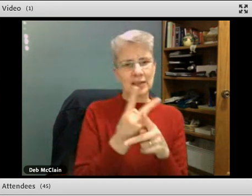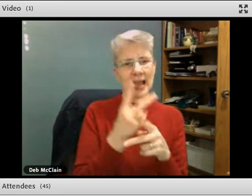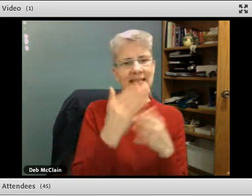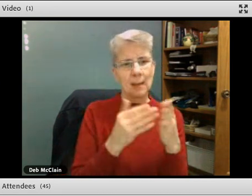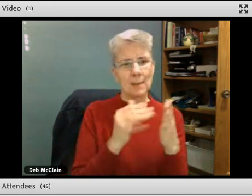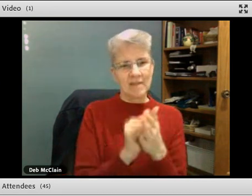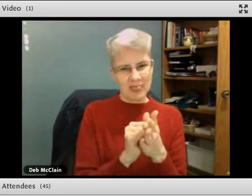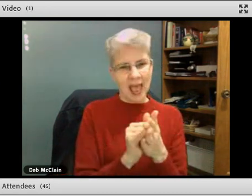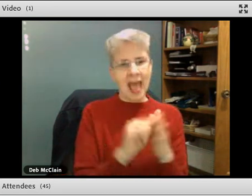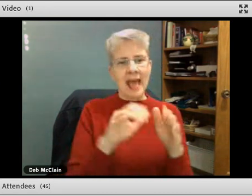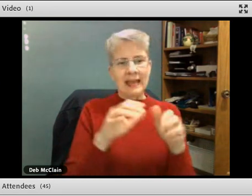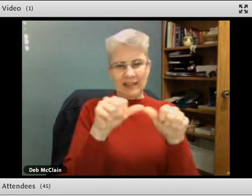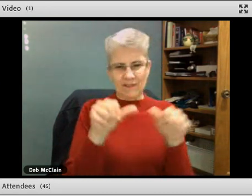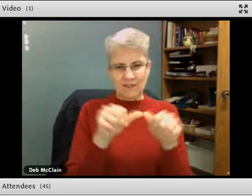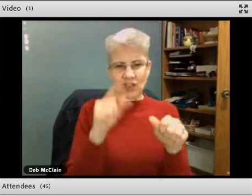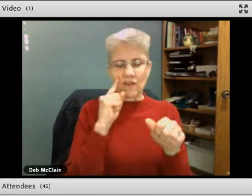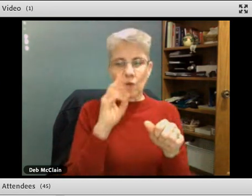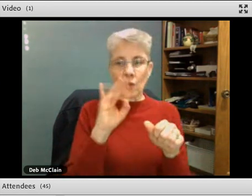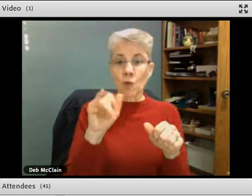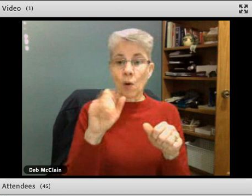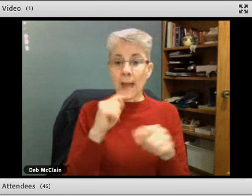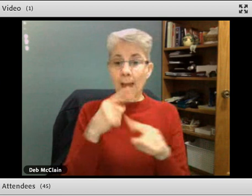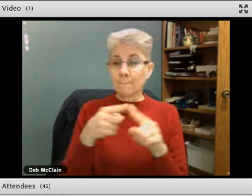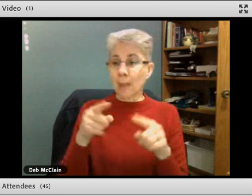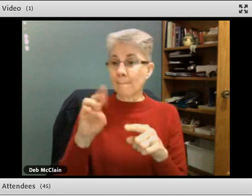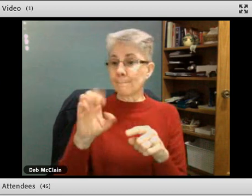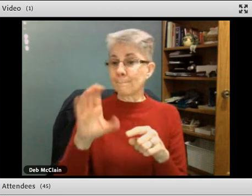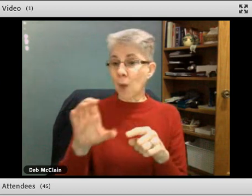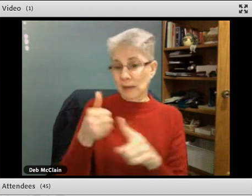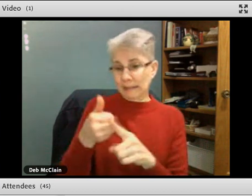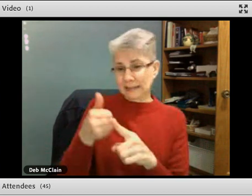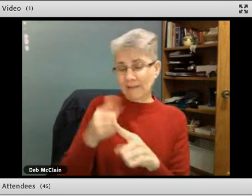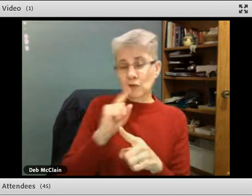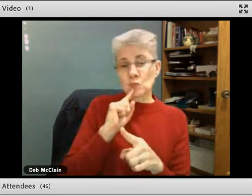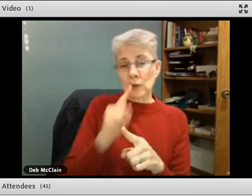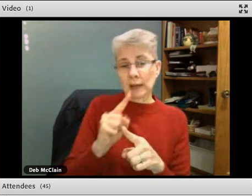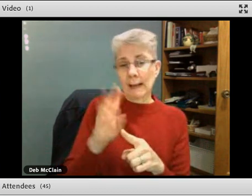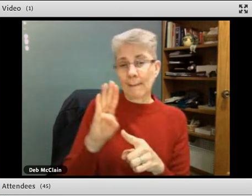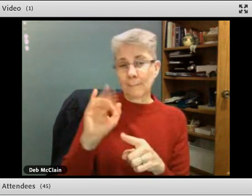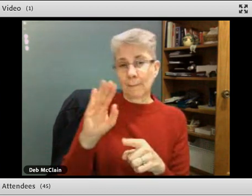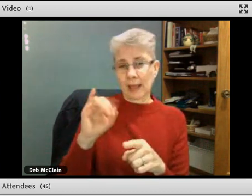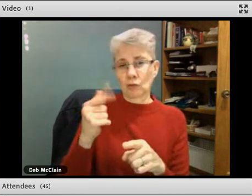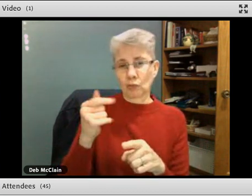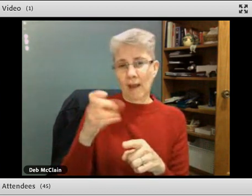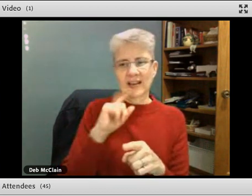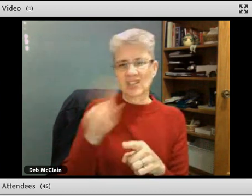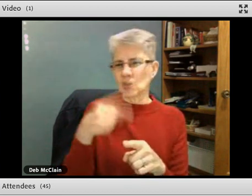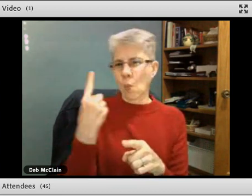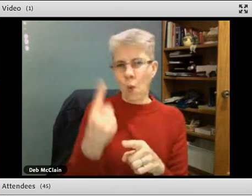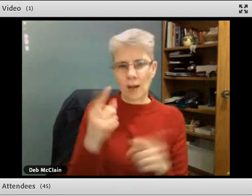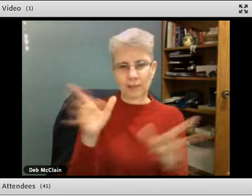but the MARC format itself really is one -- the bibliographic format is really just one format.